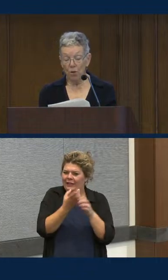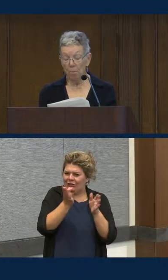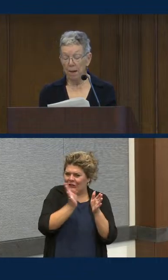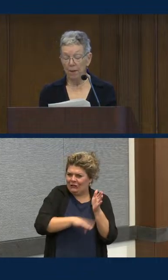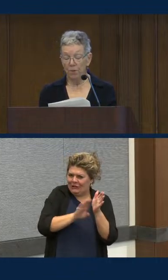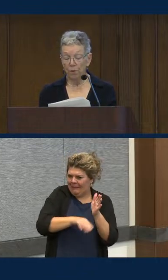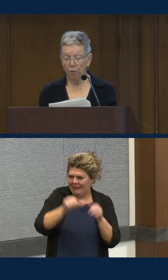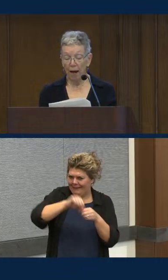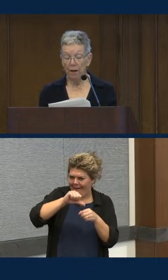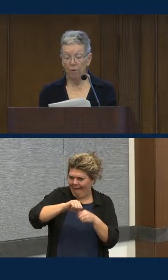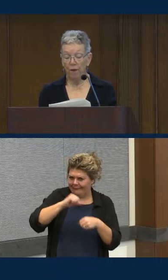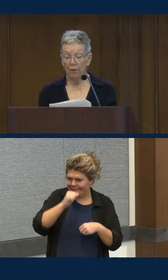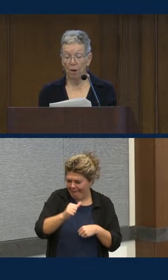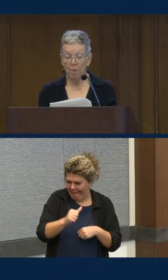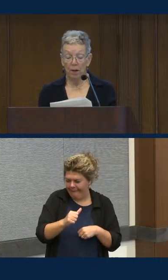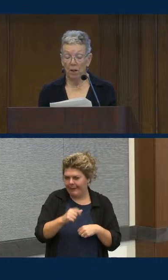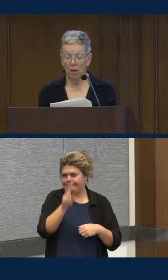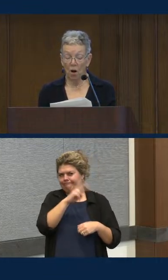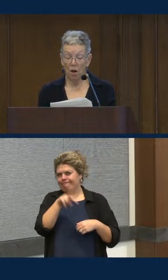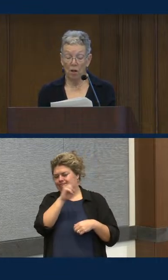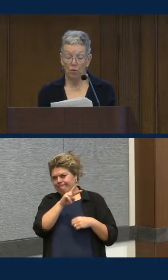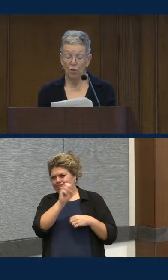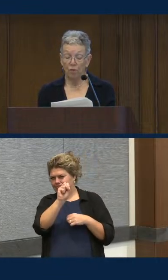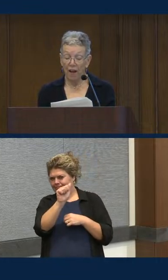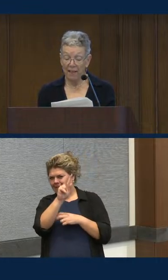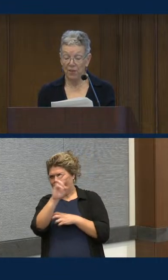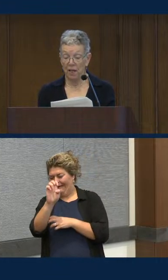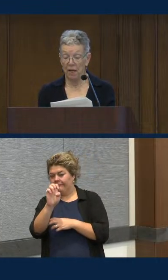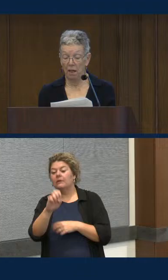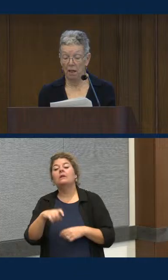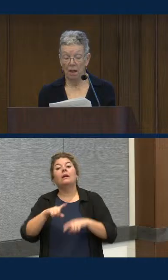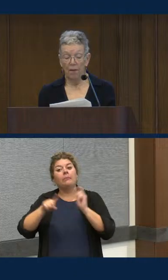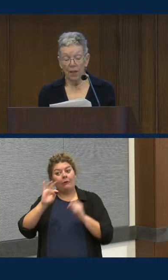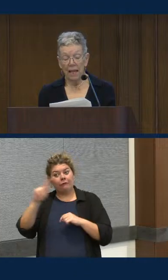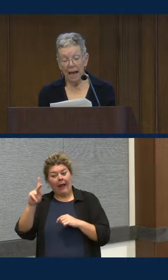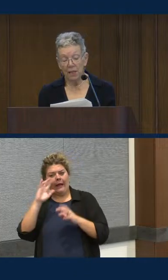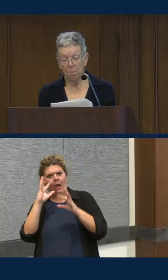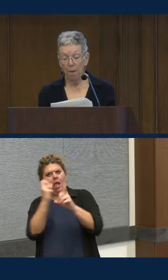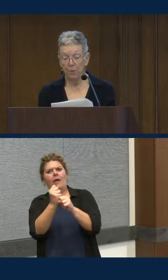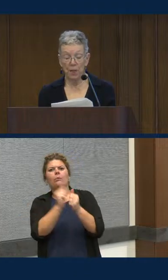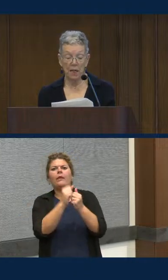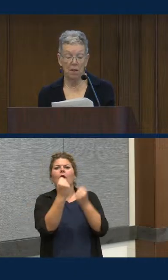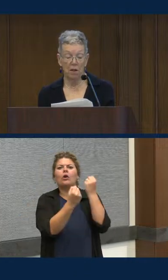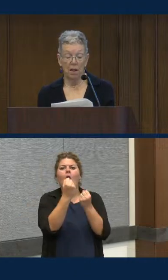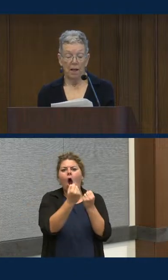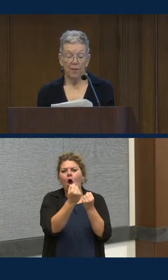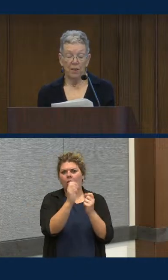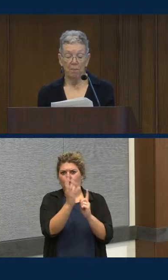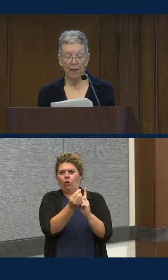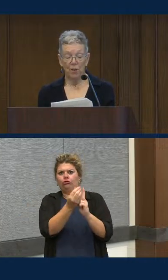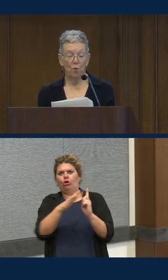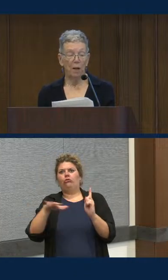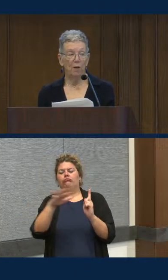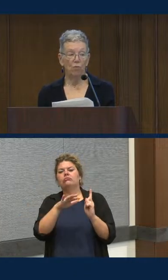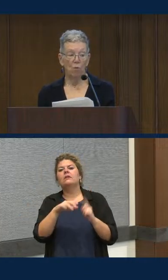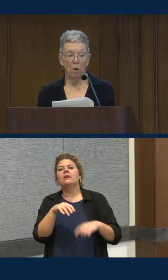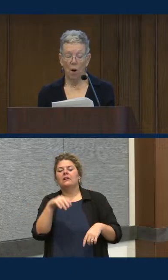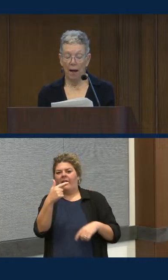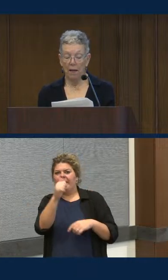Europeans, Frank found American car culture fascinating. The gas pumps here seem like so many